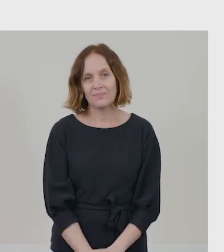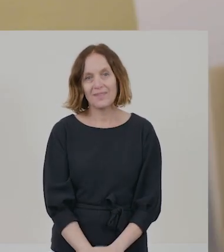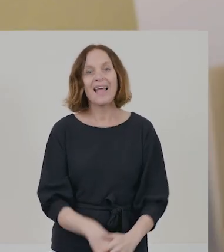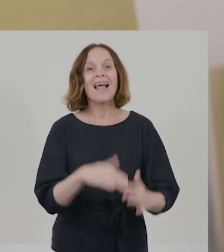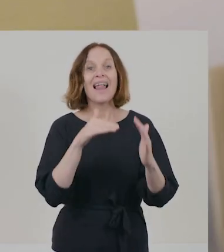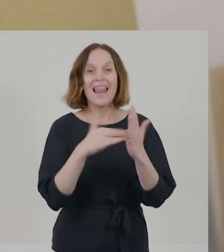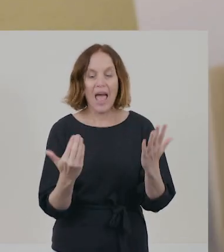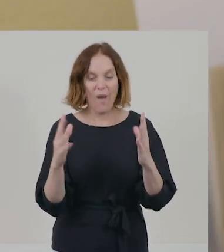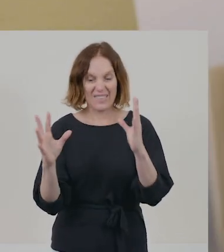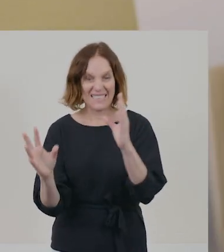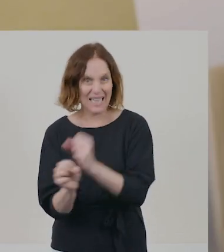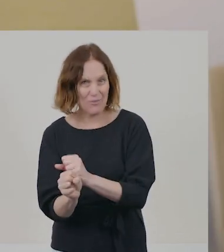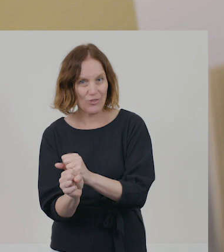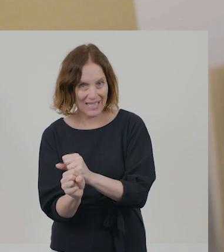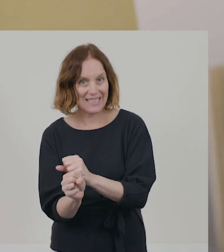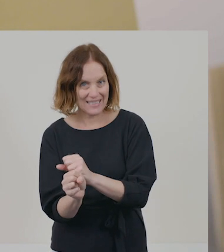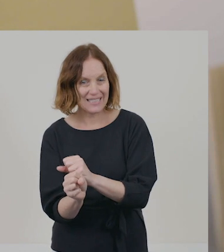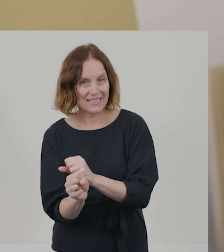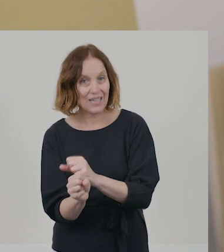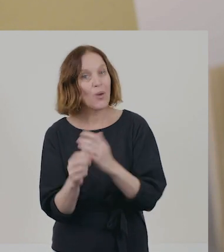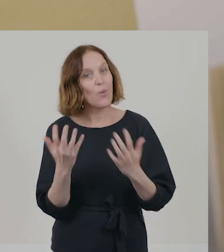Now that we've created a summary of our written text,